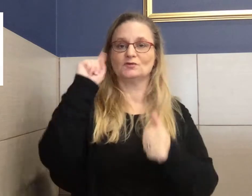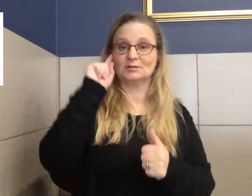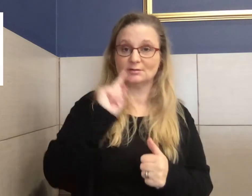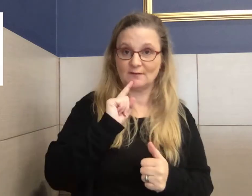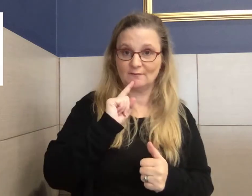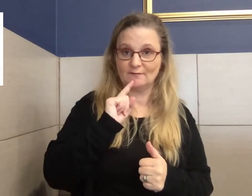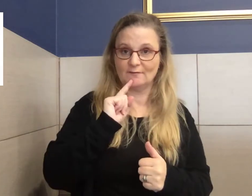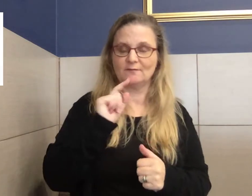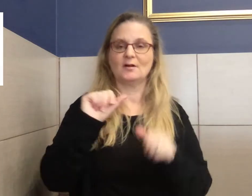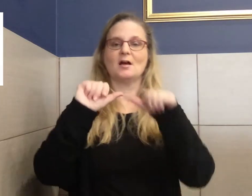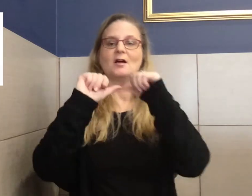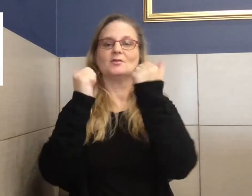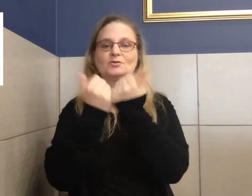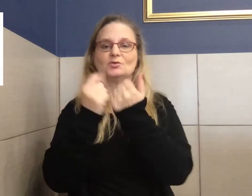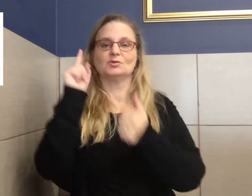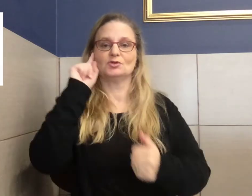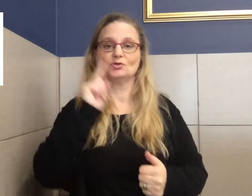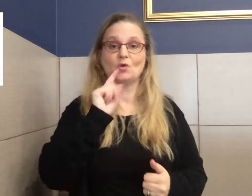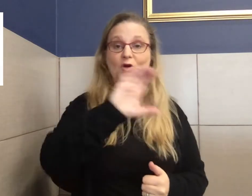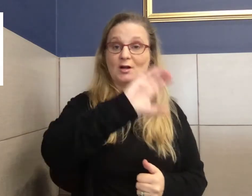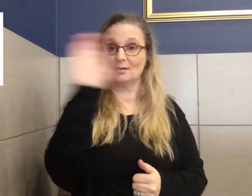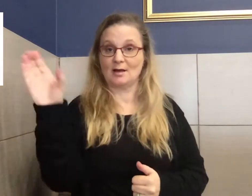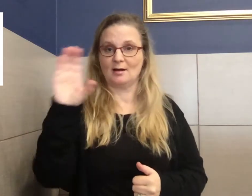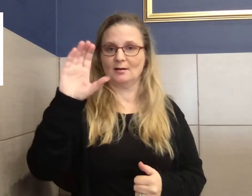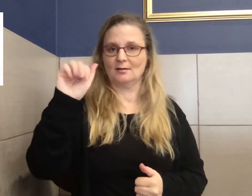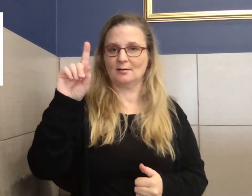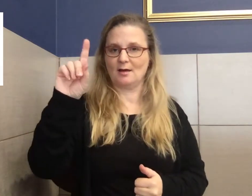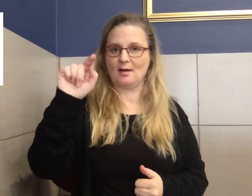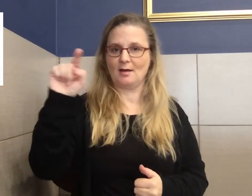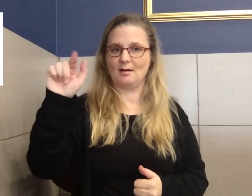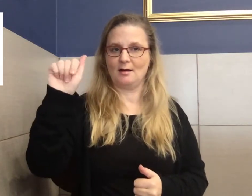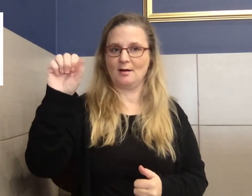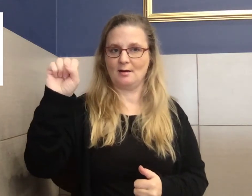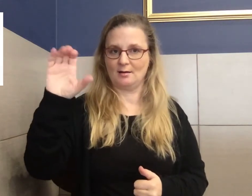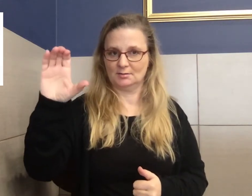Canadian Association of the Deaf-Association des Sourds du Canada (CAD-ASC).